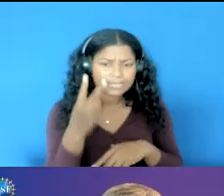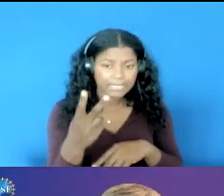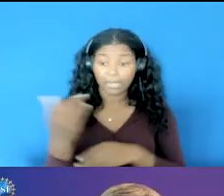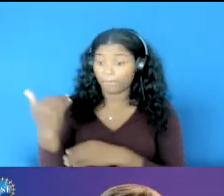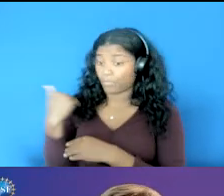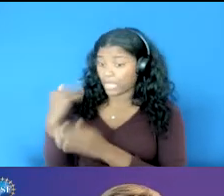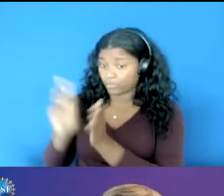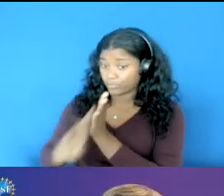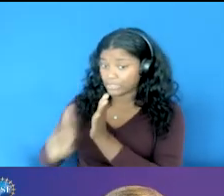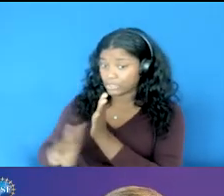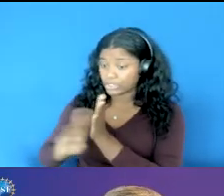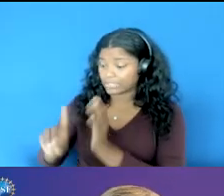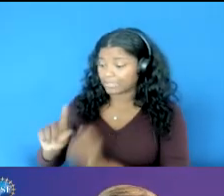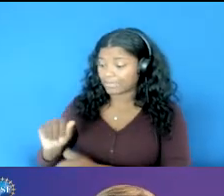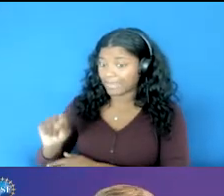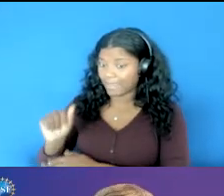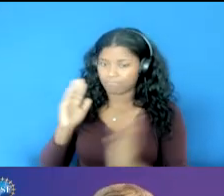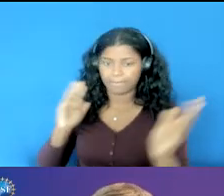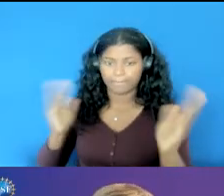or data to forge new insights and understanding.